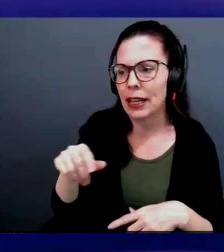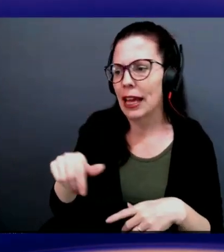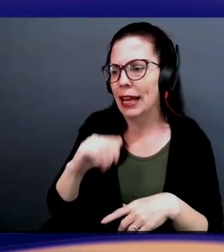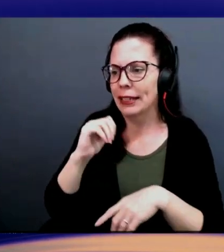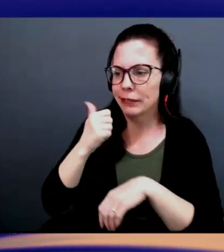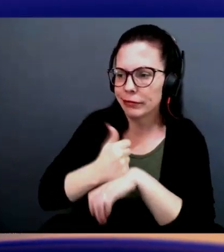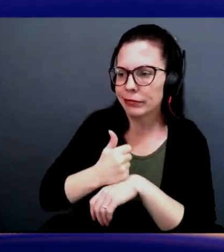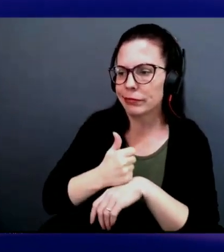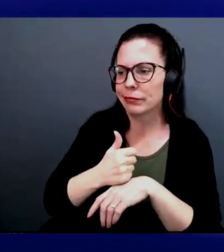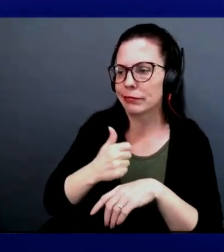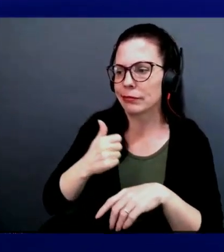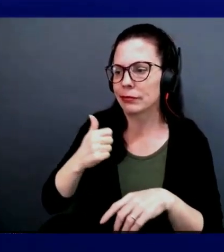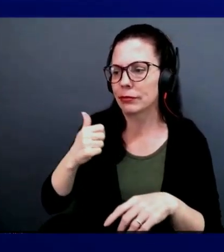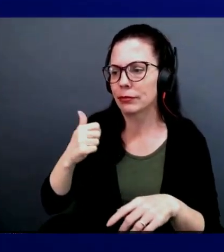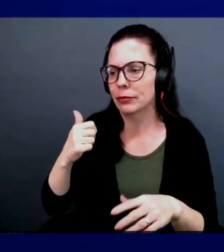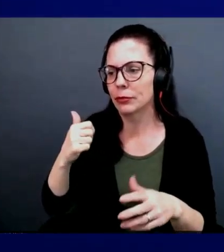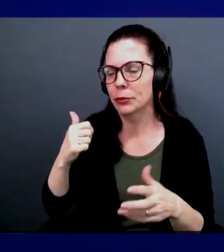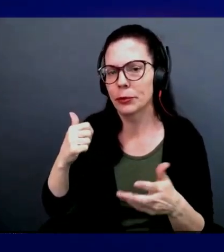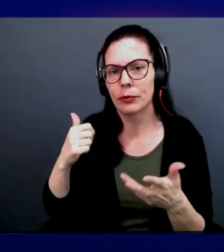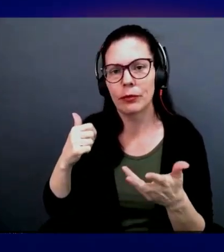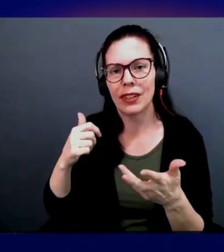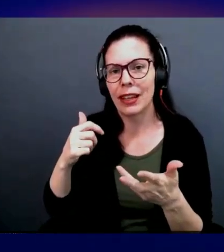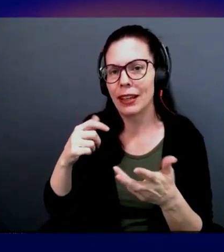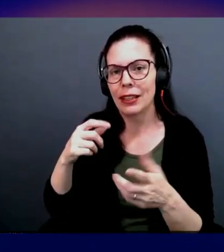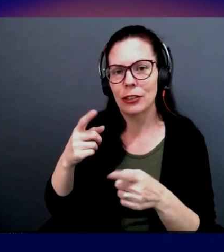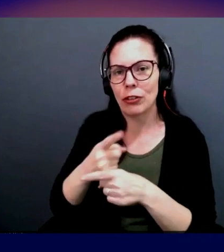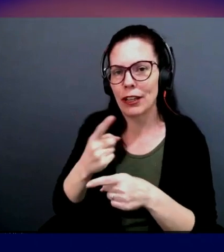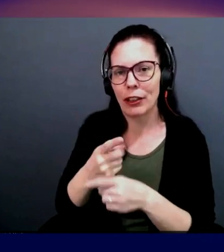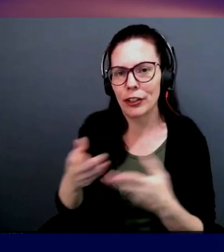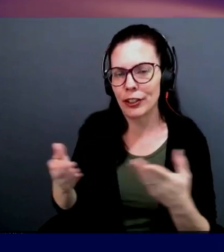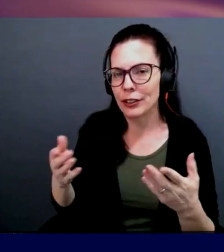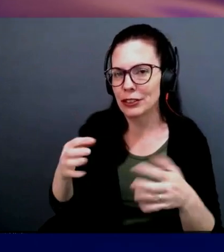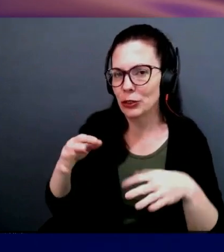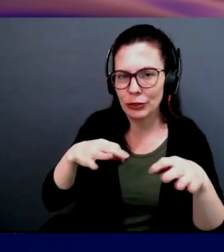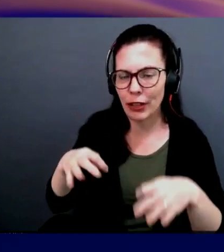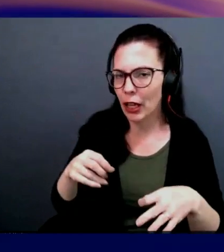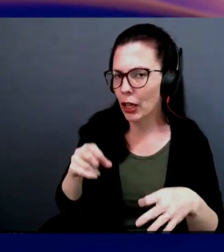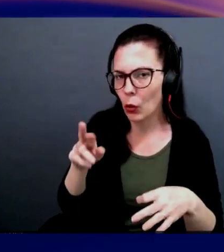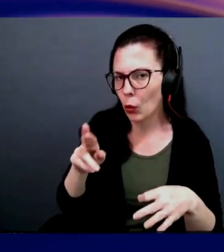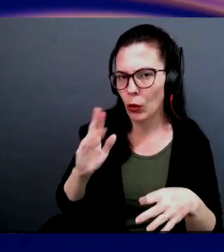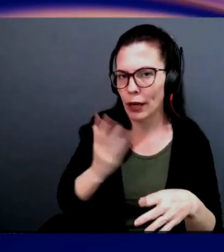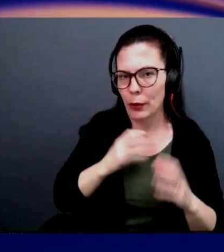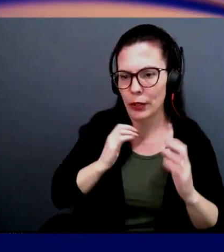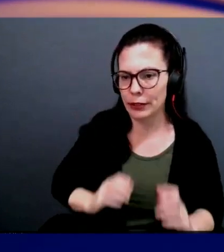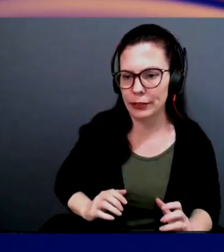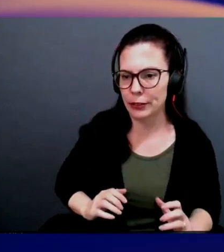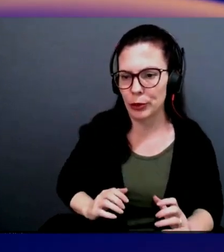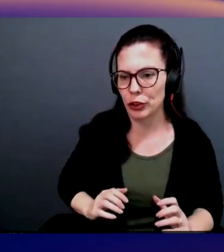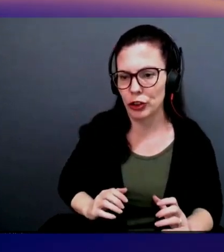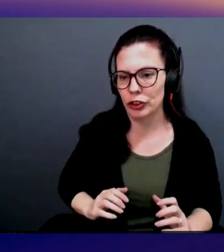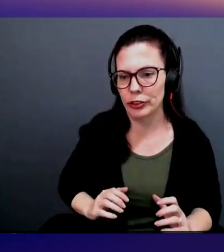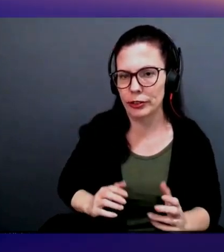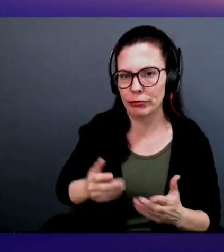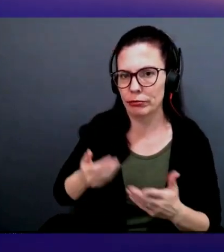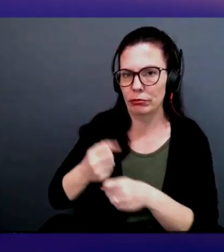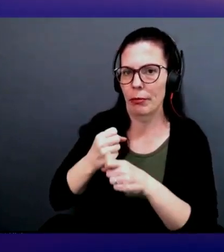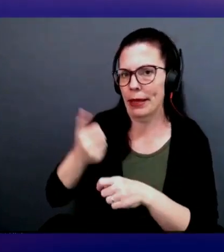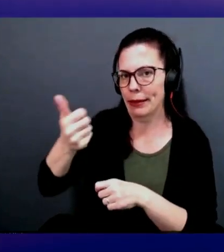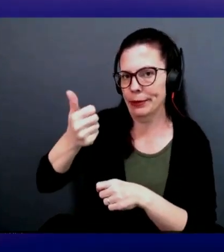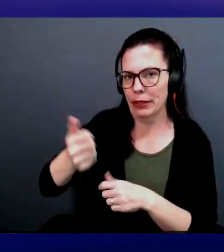and some regular expressions or something that define those, or do our customers get to build their own? Yeah.